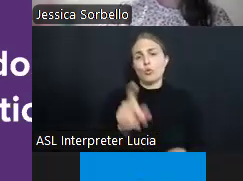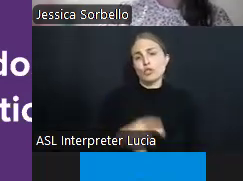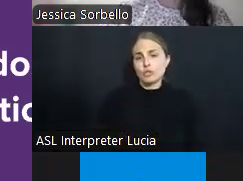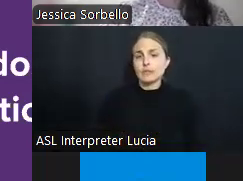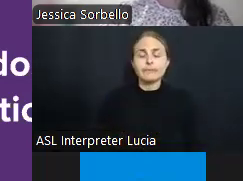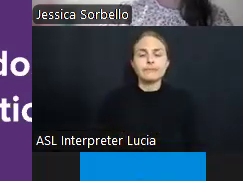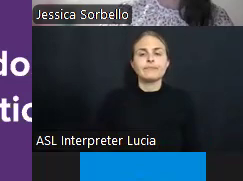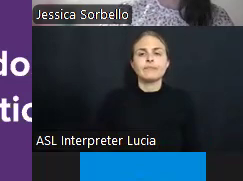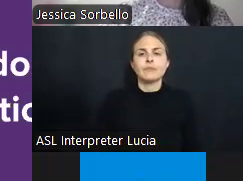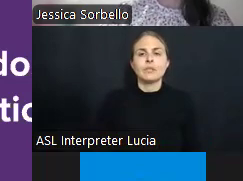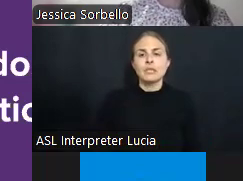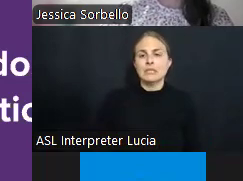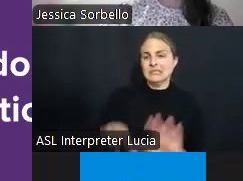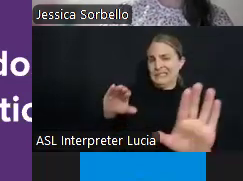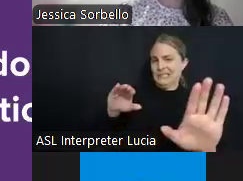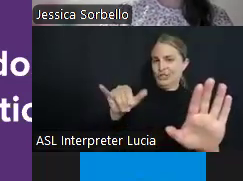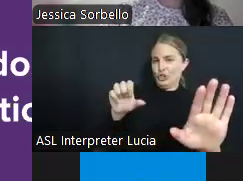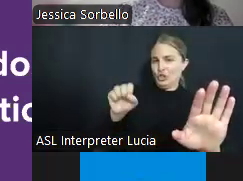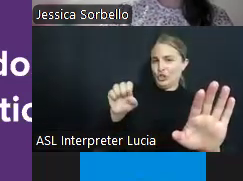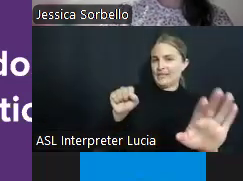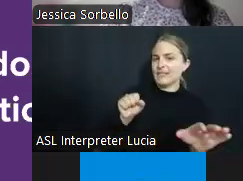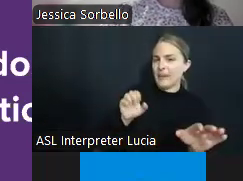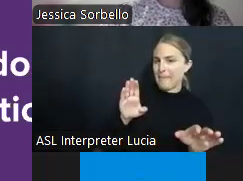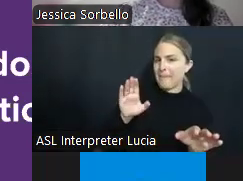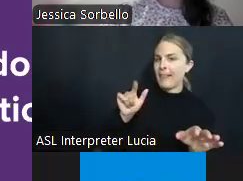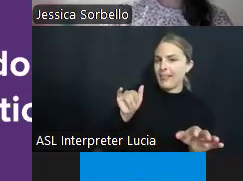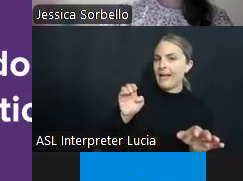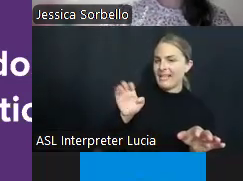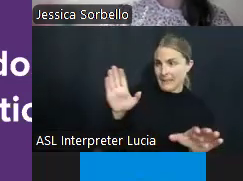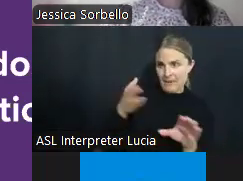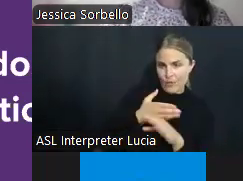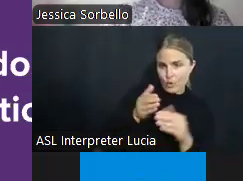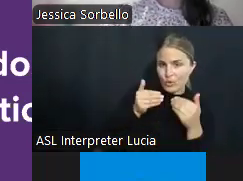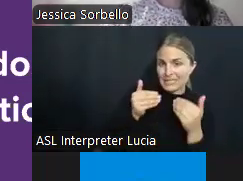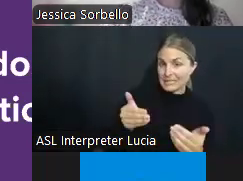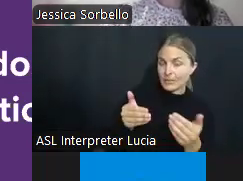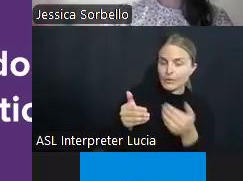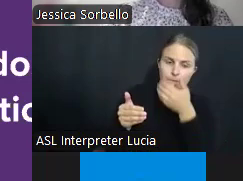panelist should have the ability to raise their hand